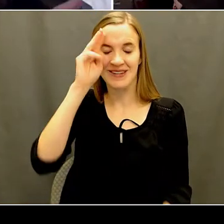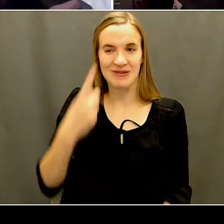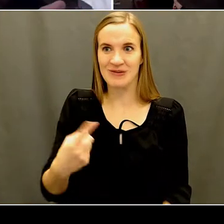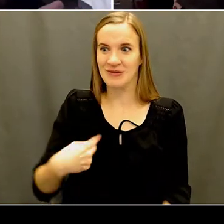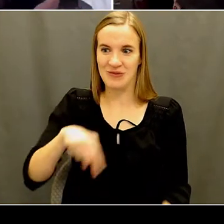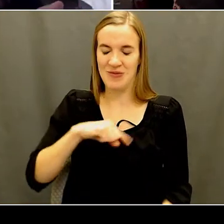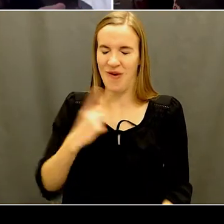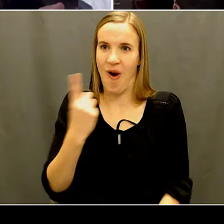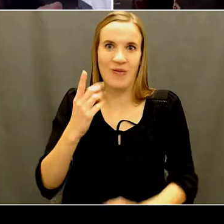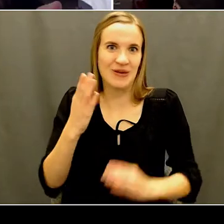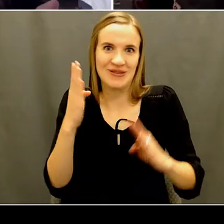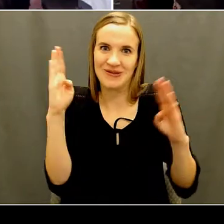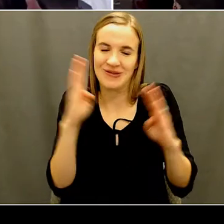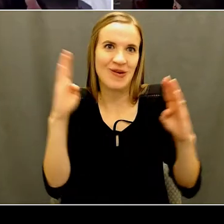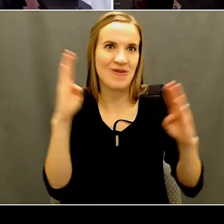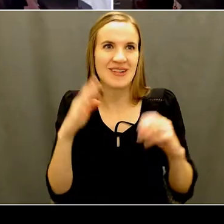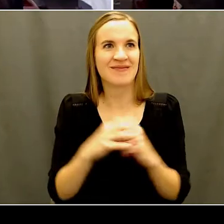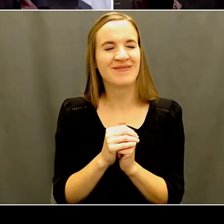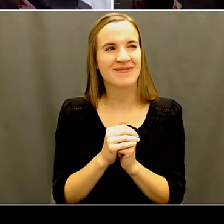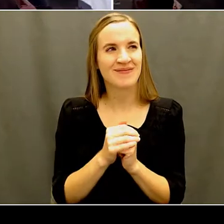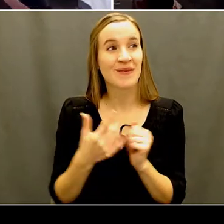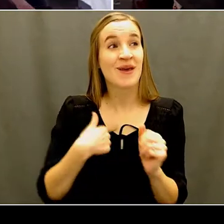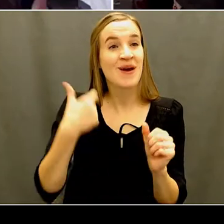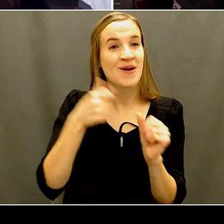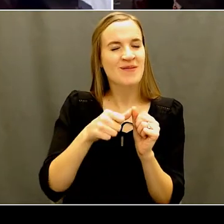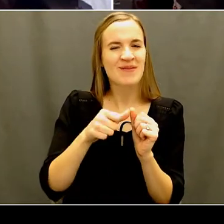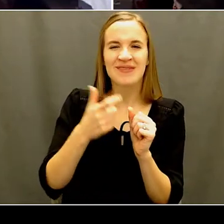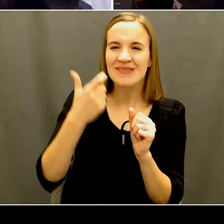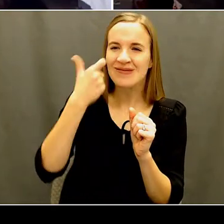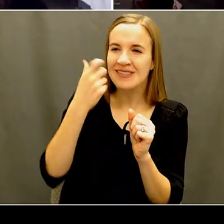tweet going around that's like, you know what, what memory of yours from